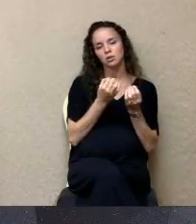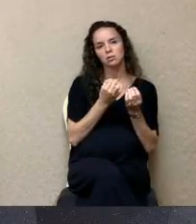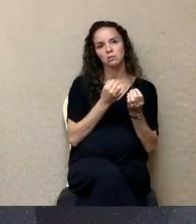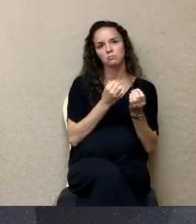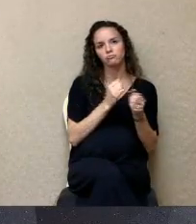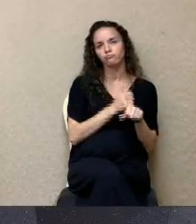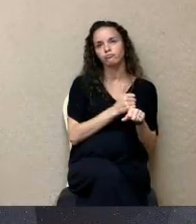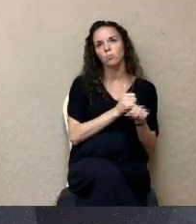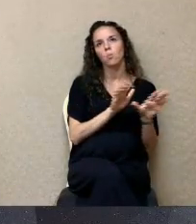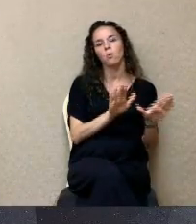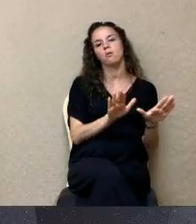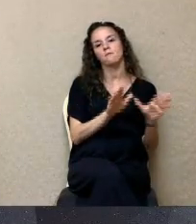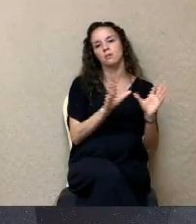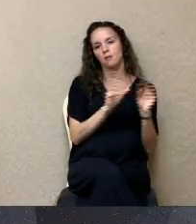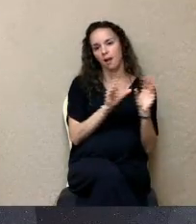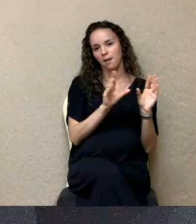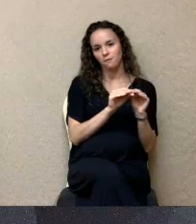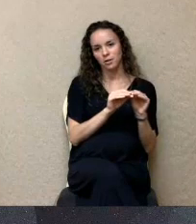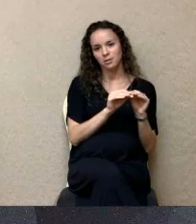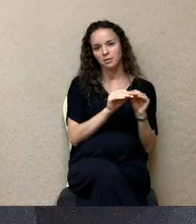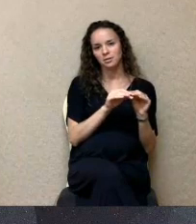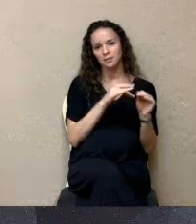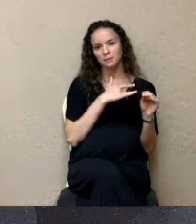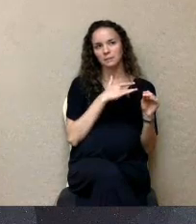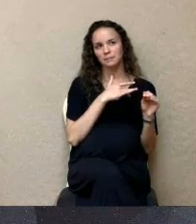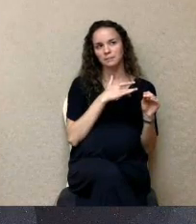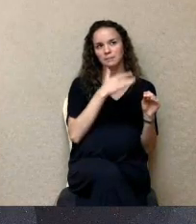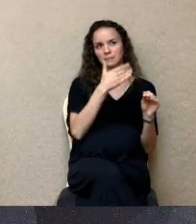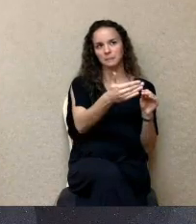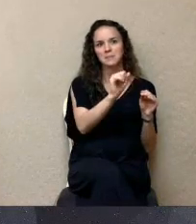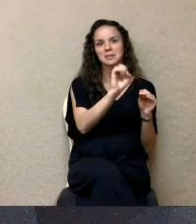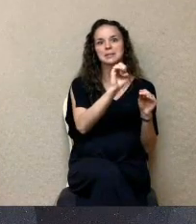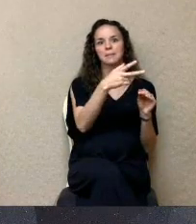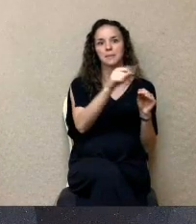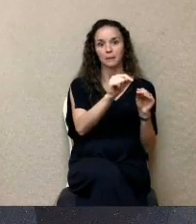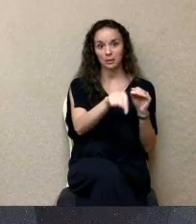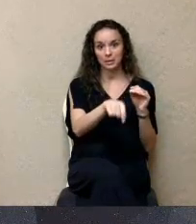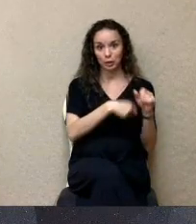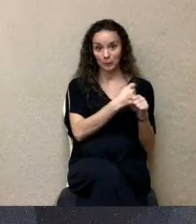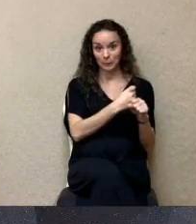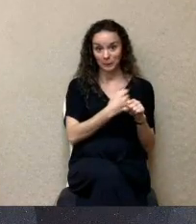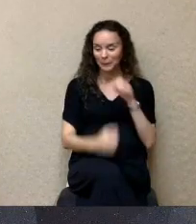September this year.